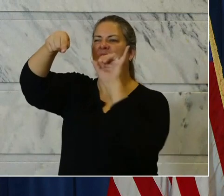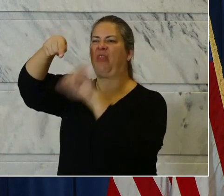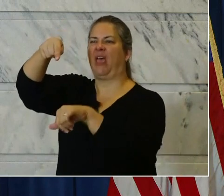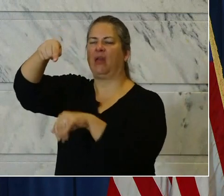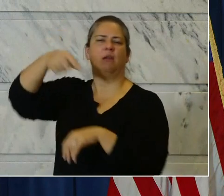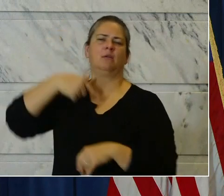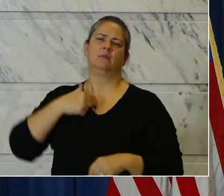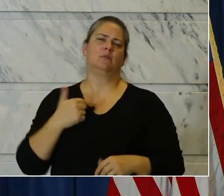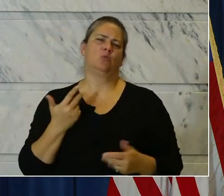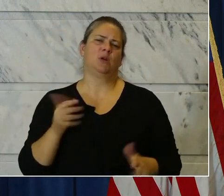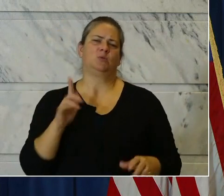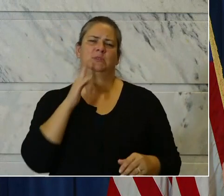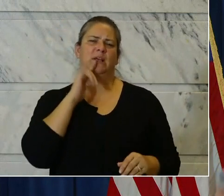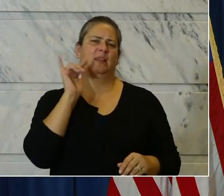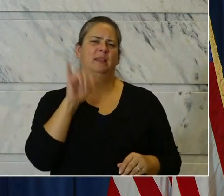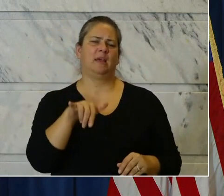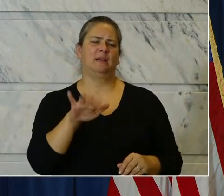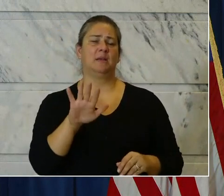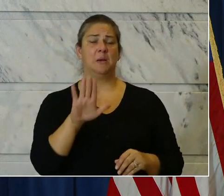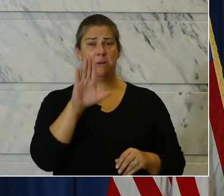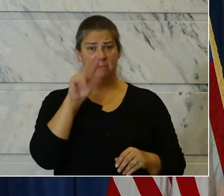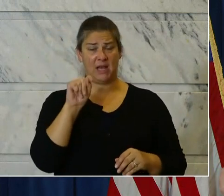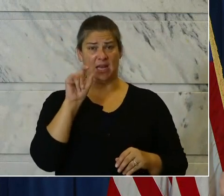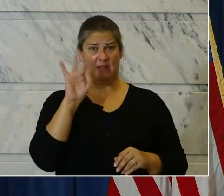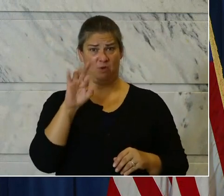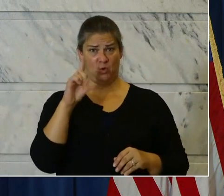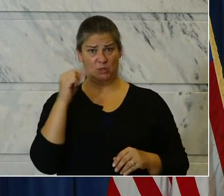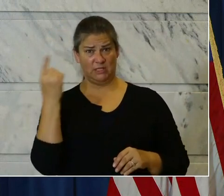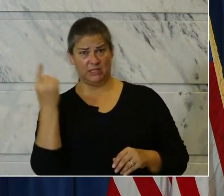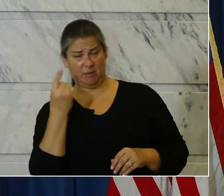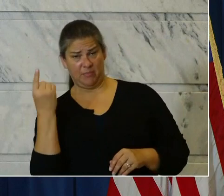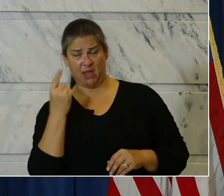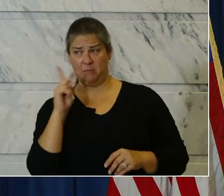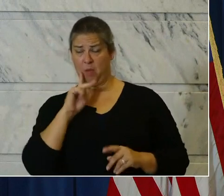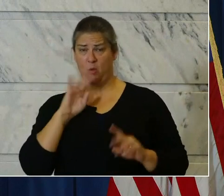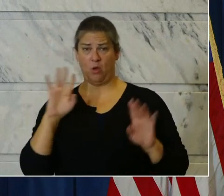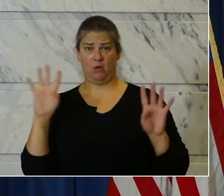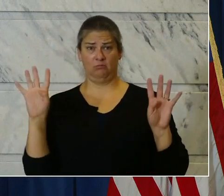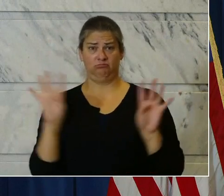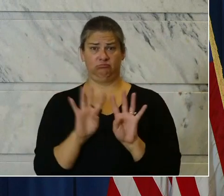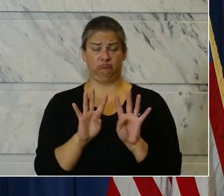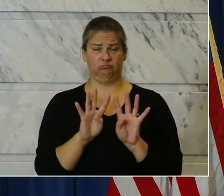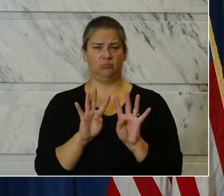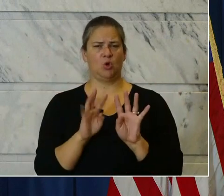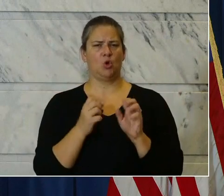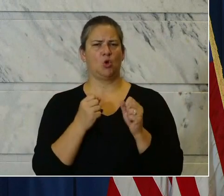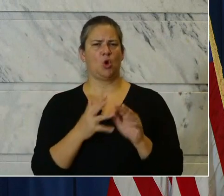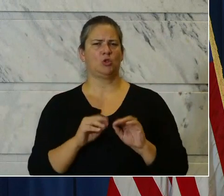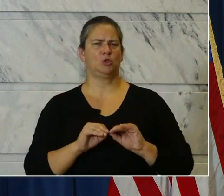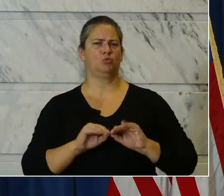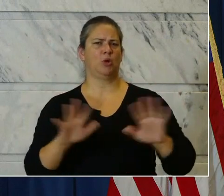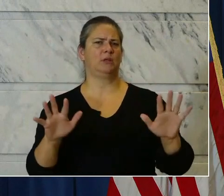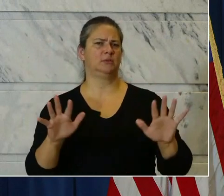GONNA POINT THE- AT SOME. TO ACTIVITY. ALL THOSE INDIVIDUAL ACTIVITIES. WHERE WE GET CLOSER